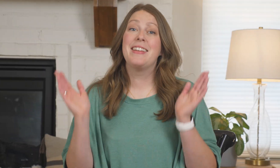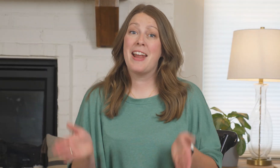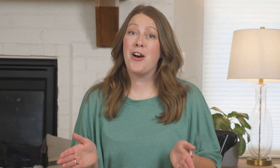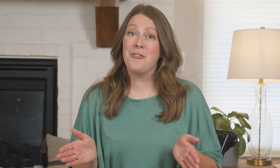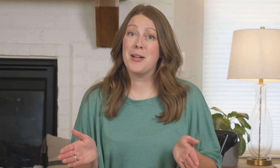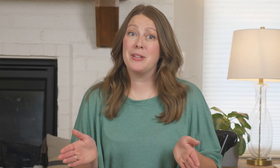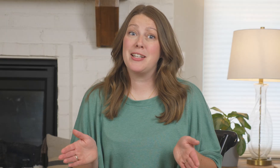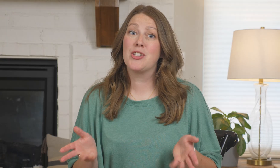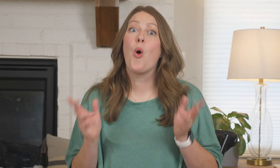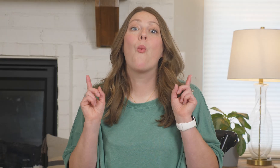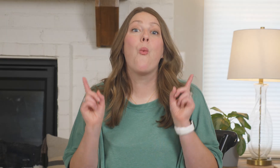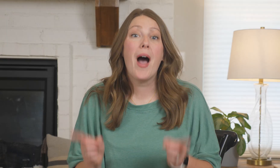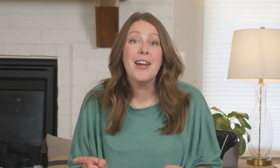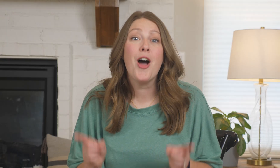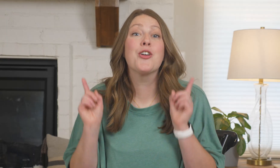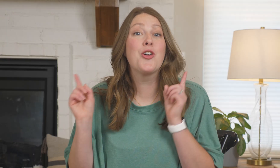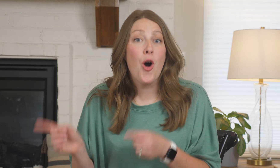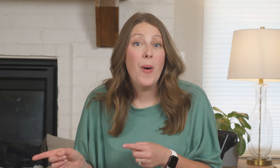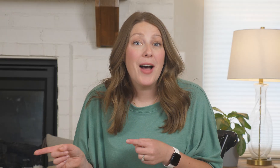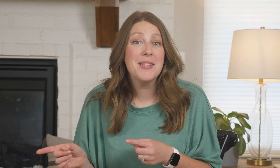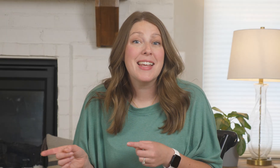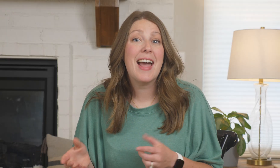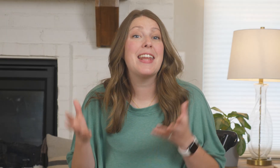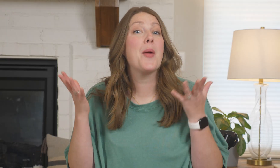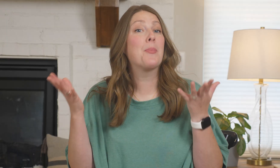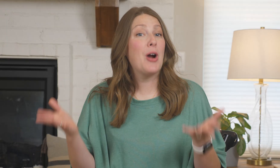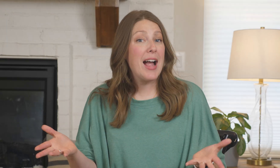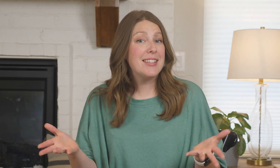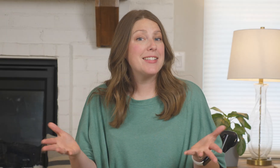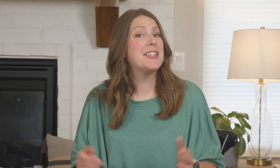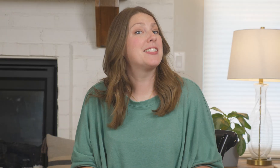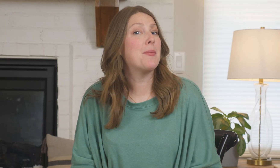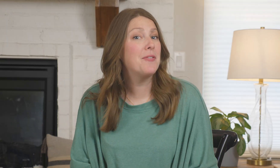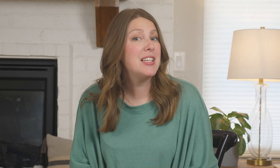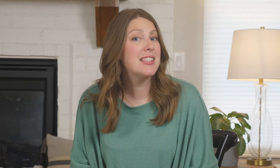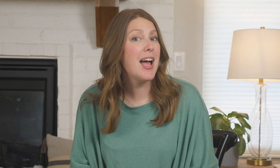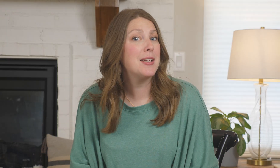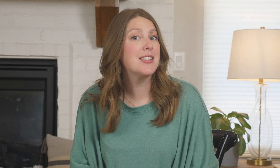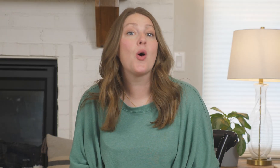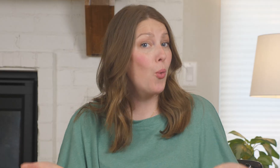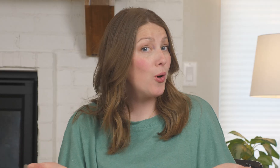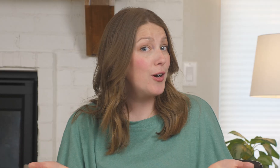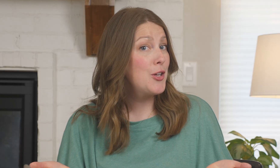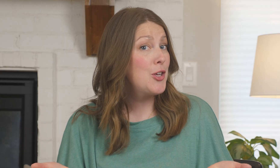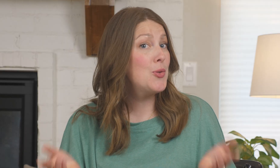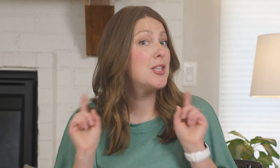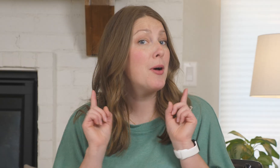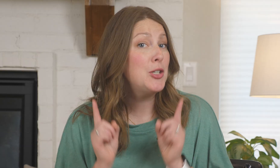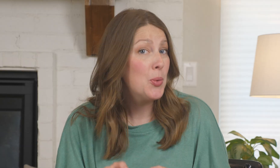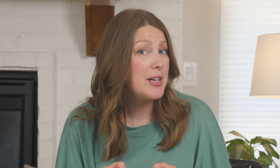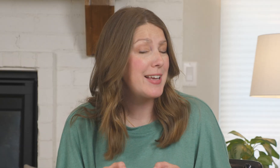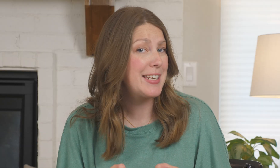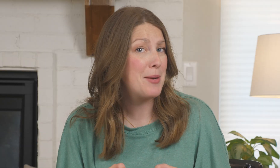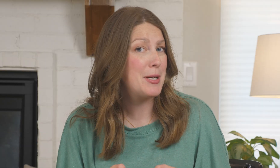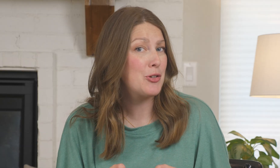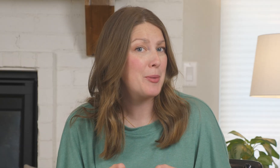Now, families, why not go outside and practice some of these signs or use them on your next camping trip?